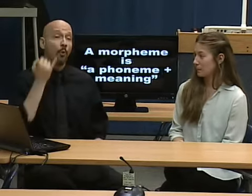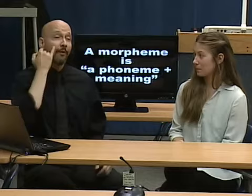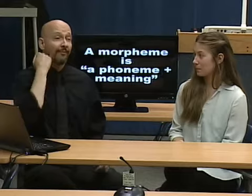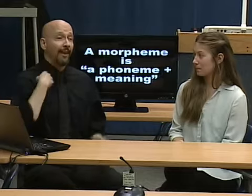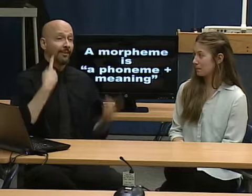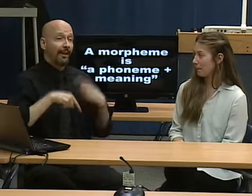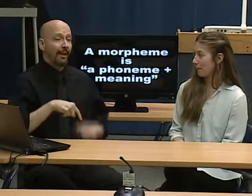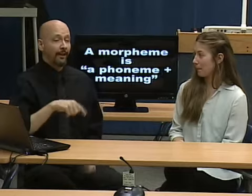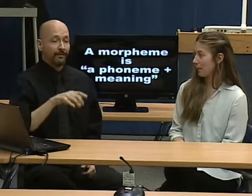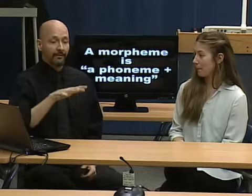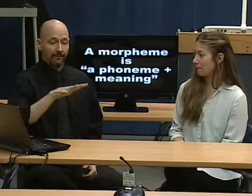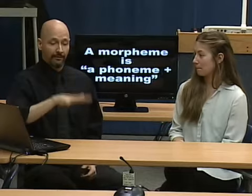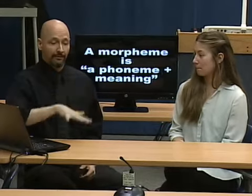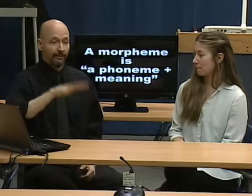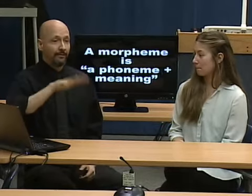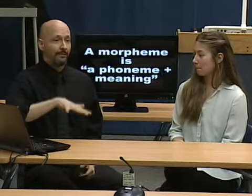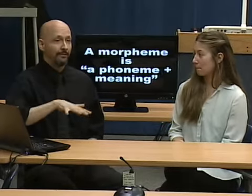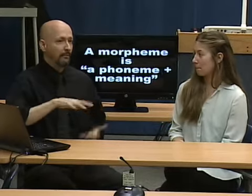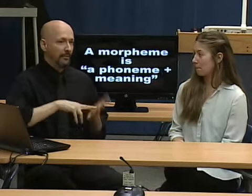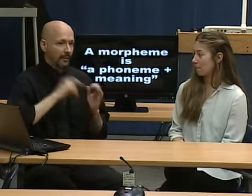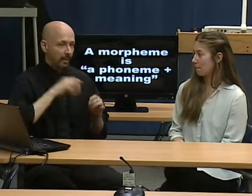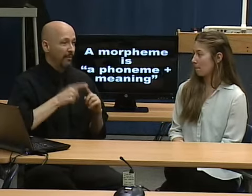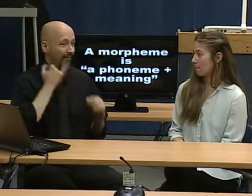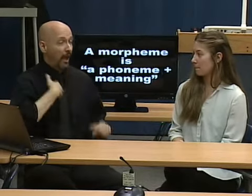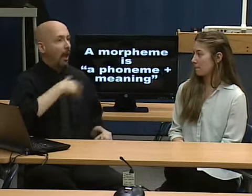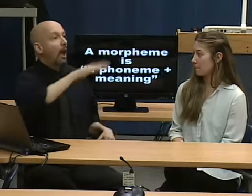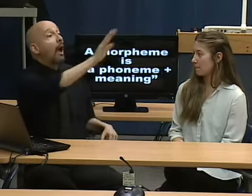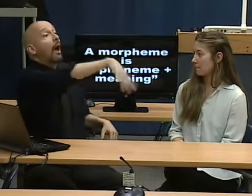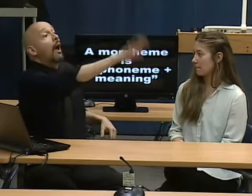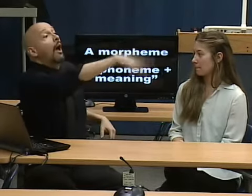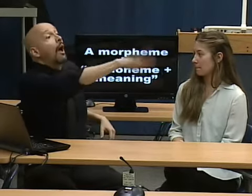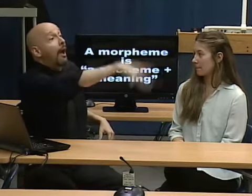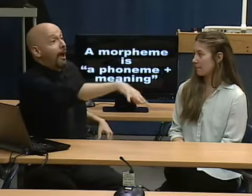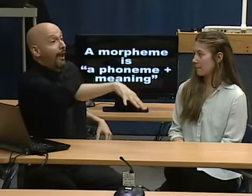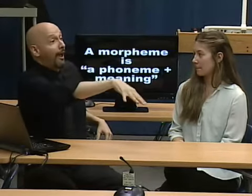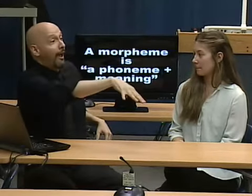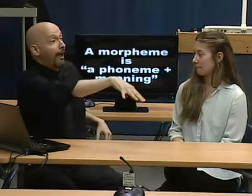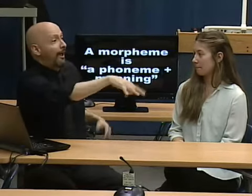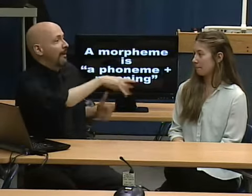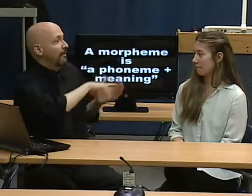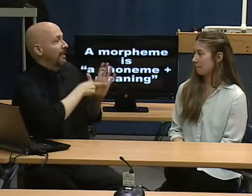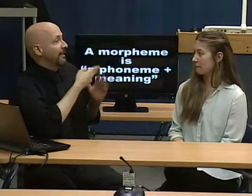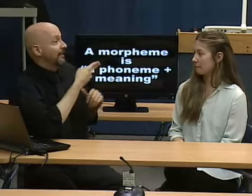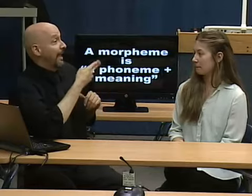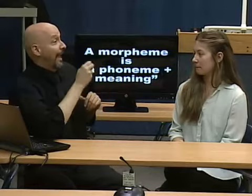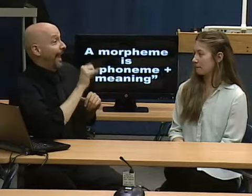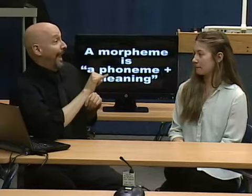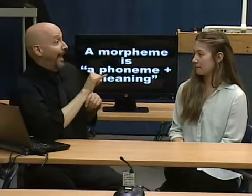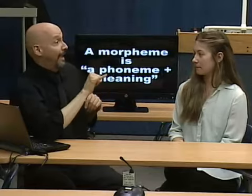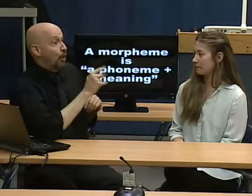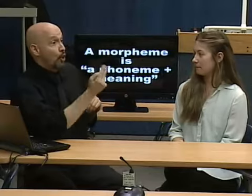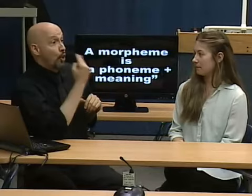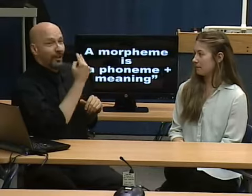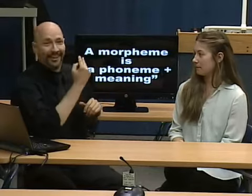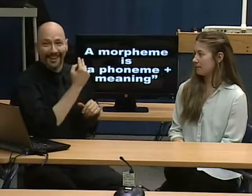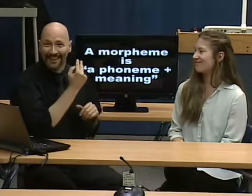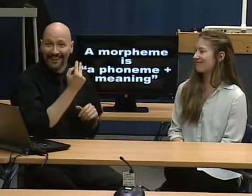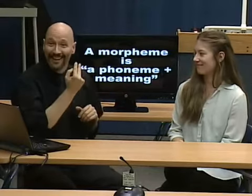So if I sign this (waving hand up and down) it doesn't mean anything. But if I do this: "Hey! Hey!" It means "H-E-Y. Look at me."